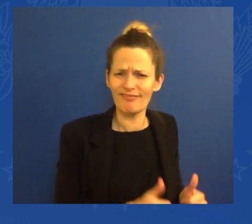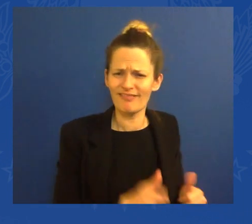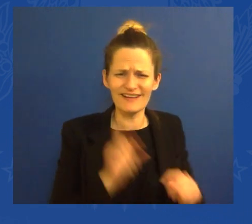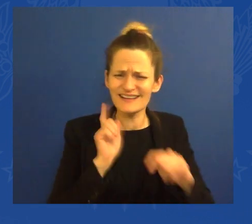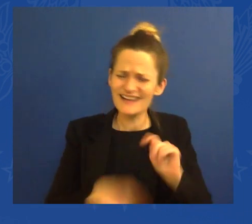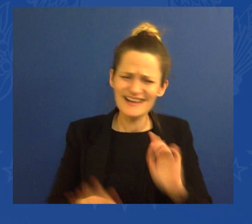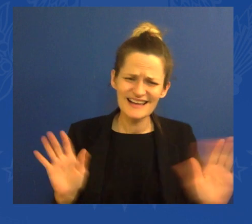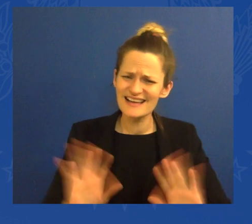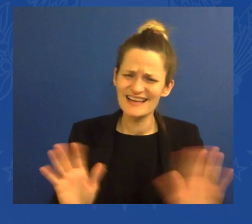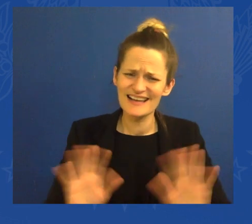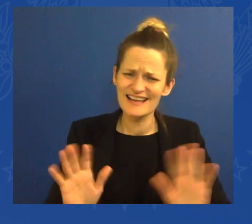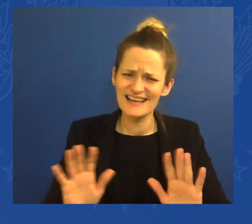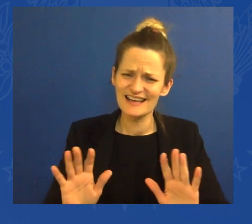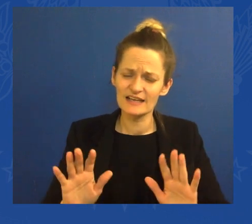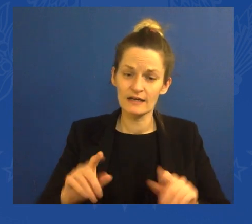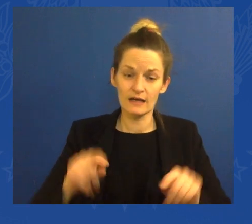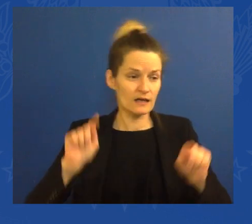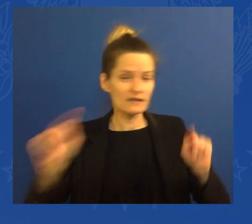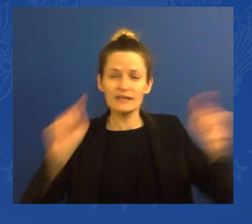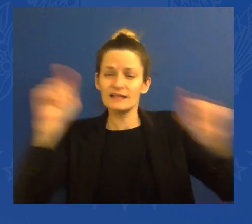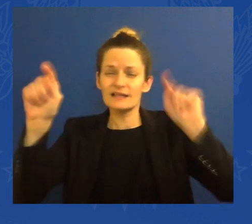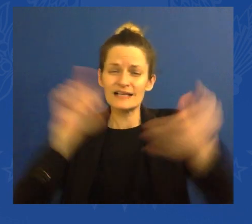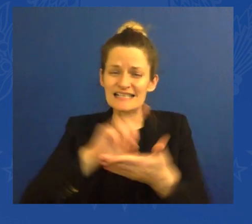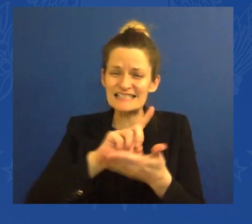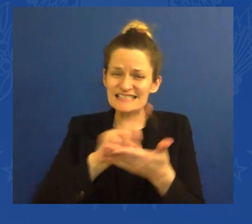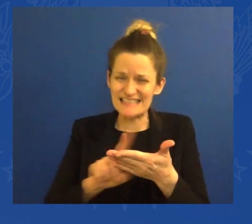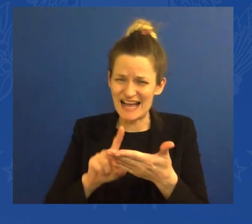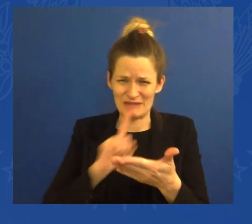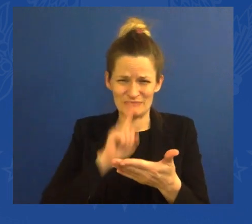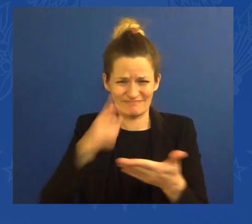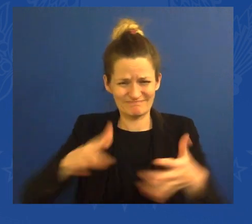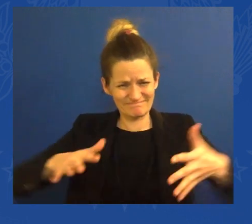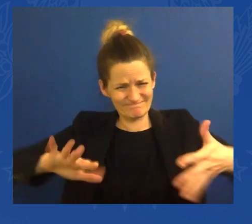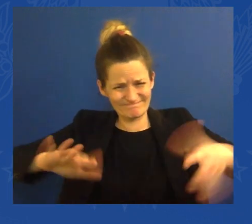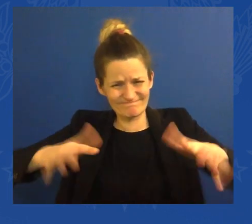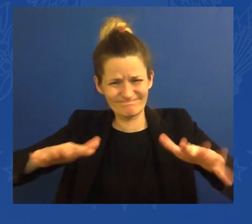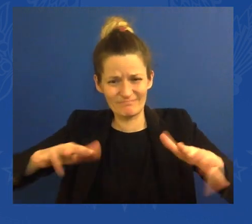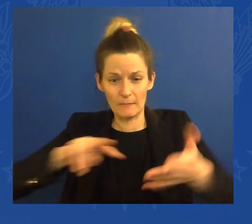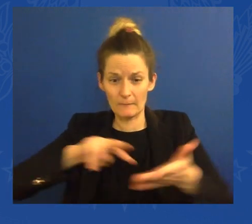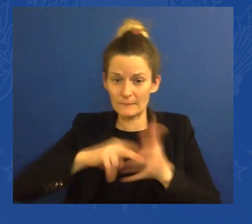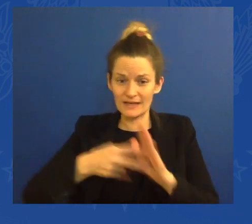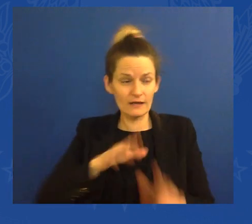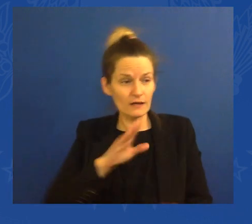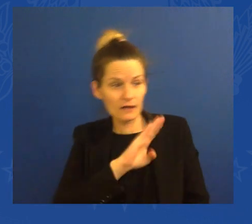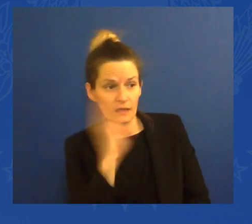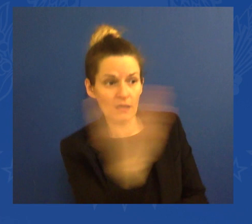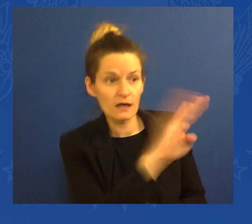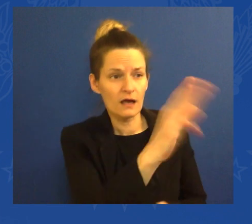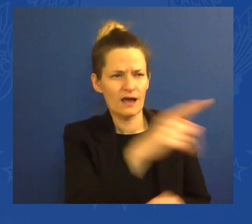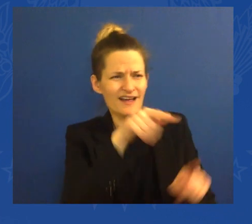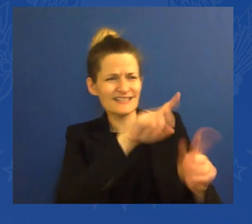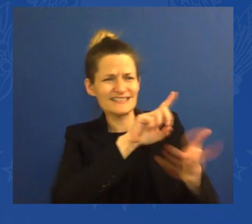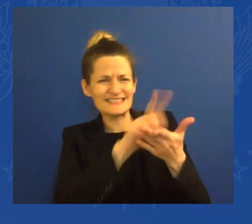on this bridge. The bridge isn't alone. There are 700 -- excuse me, 979 bridges in Wisconsin,